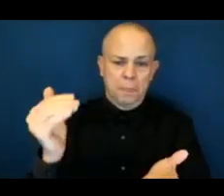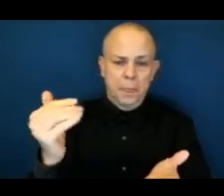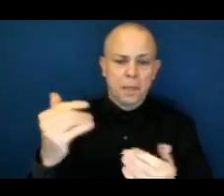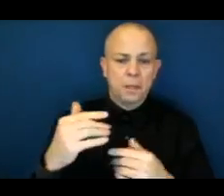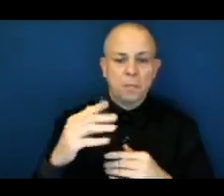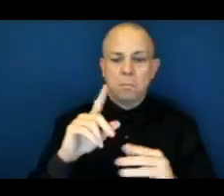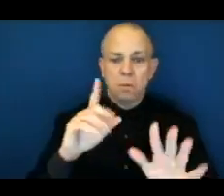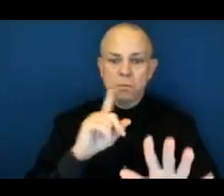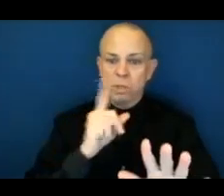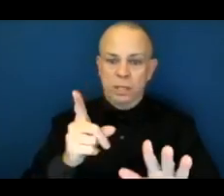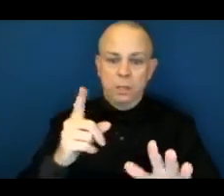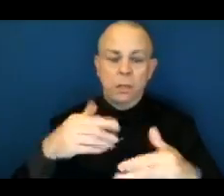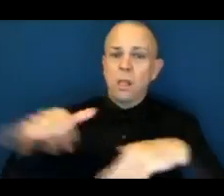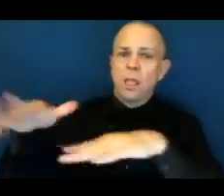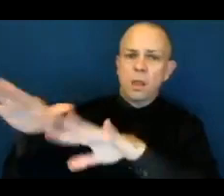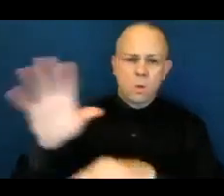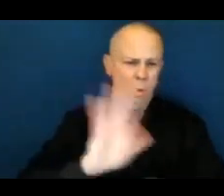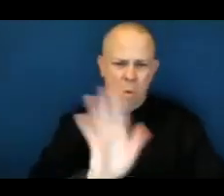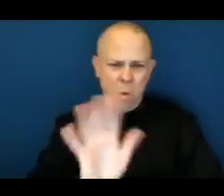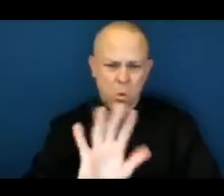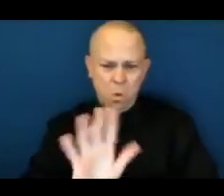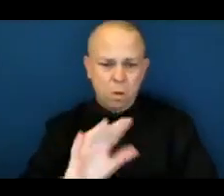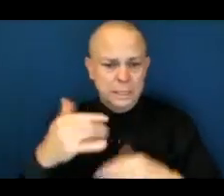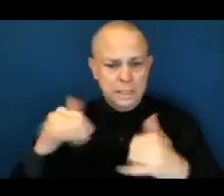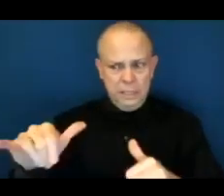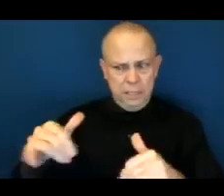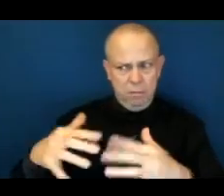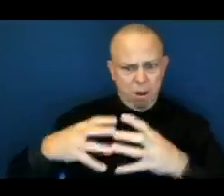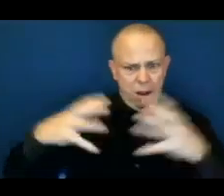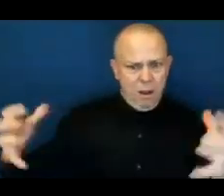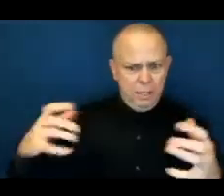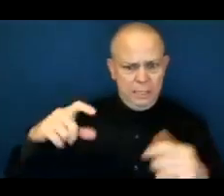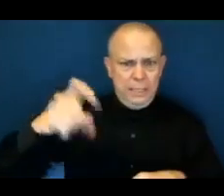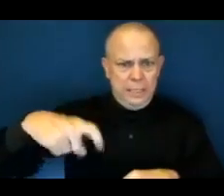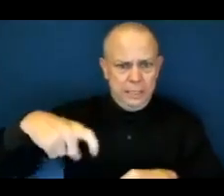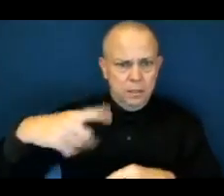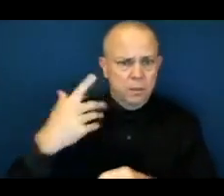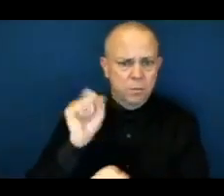out throughout the area so that gives you your operational update date for